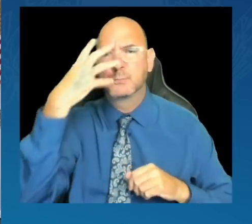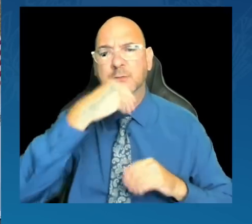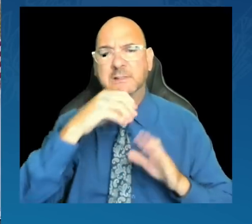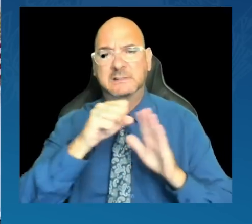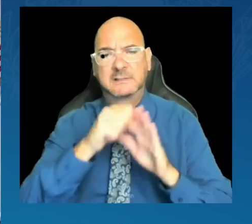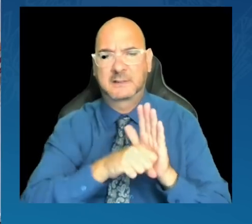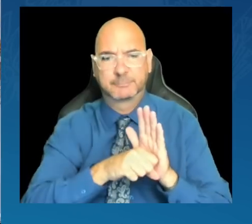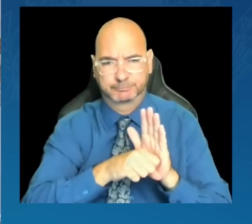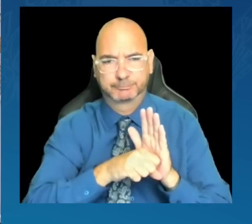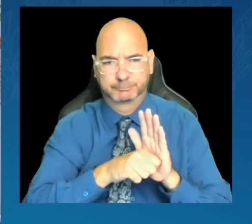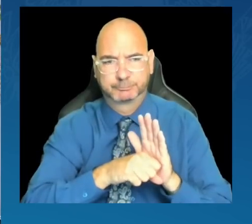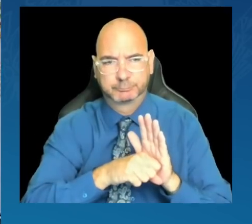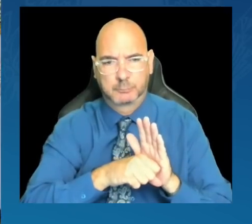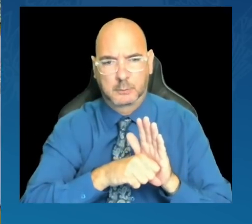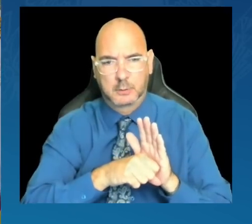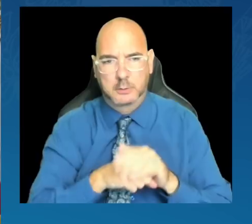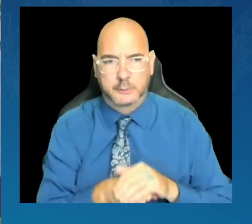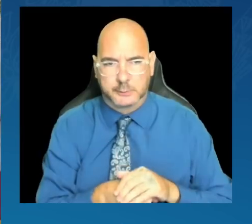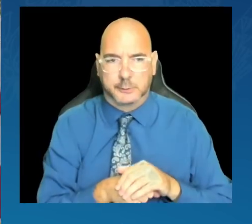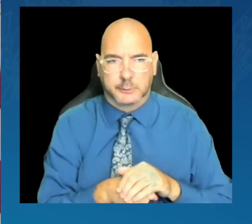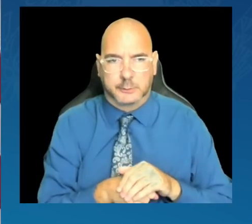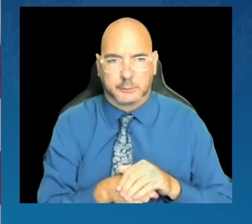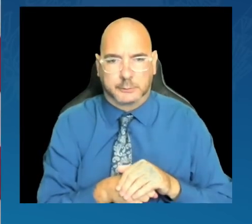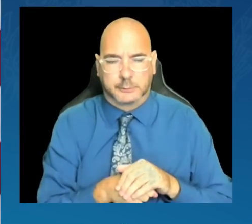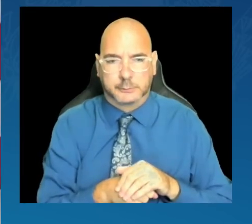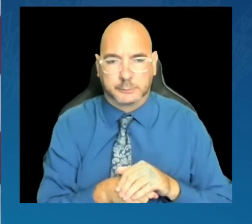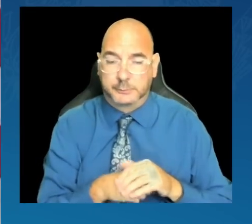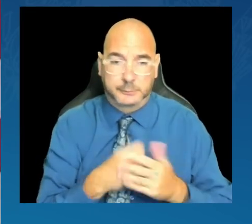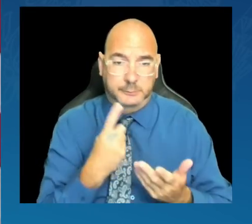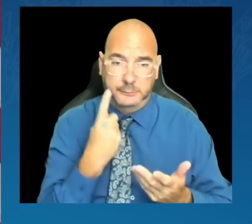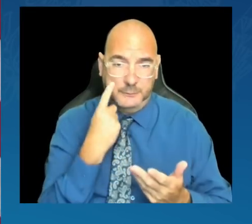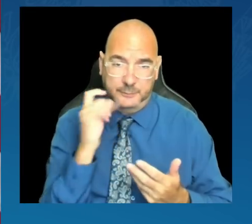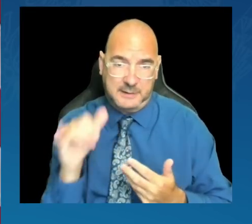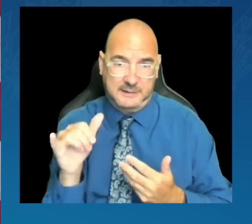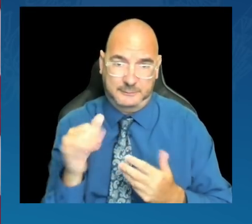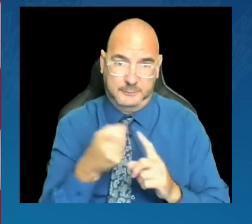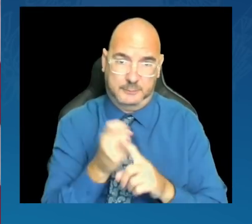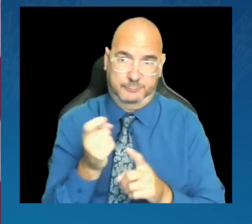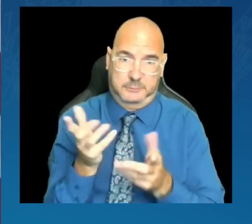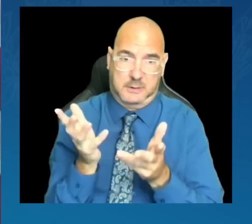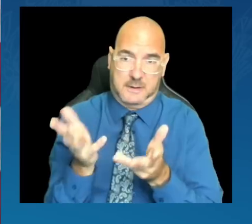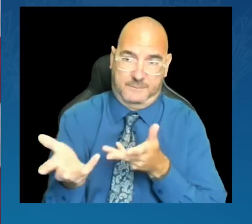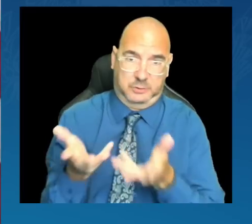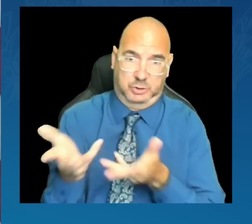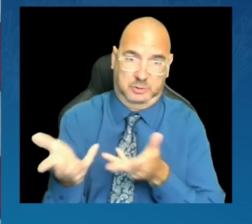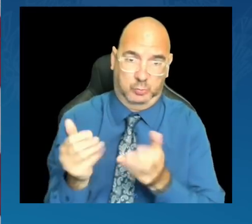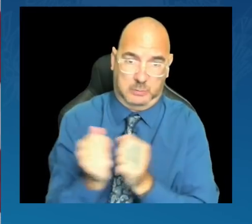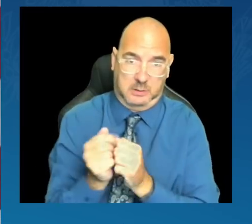And it was from that conversation that he also made an invitation for me to come and visit with you.